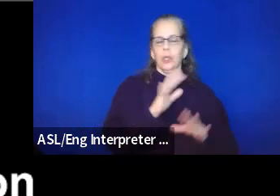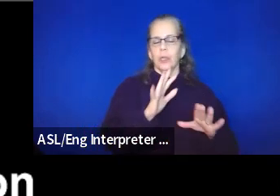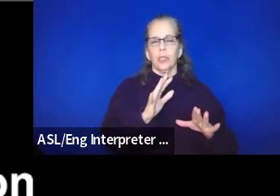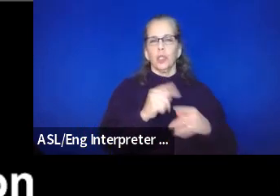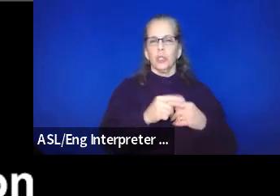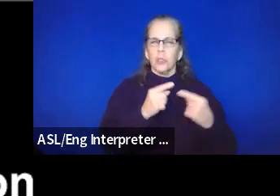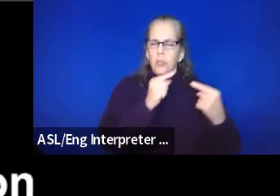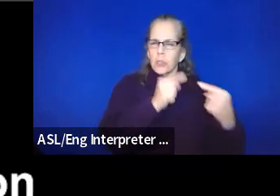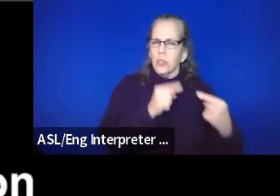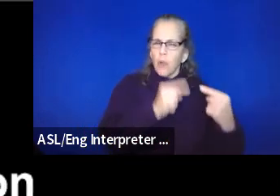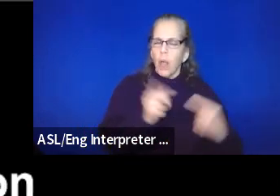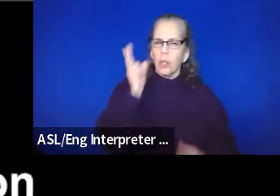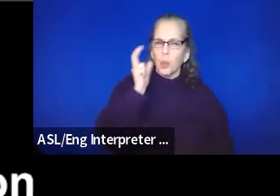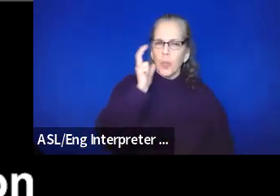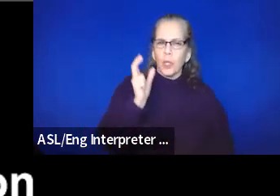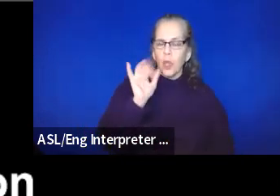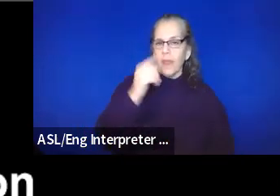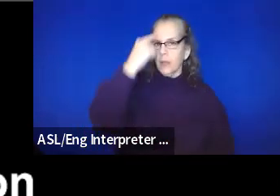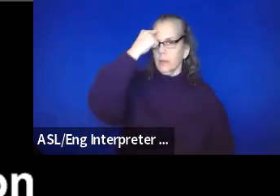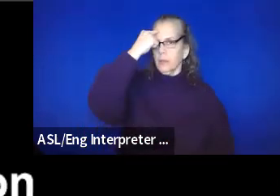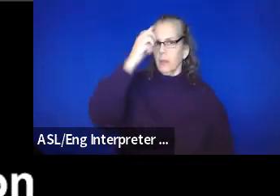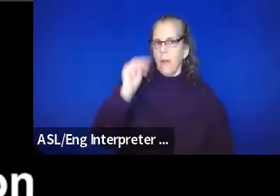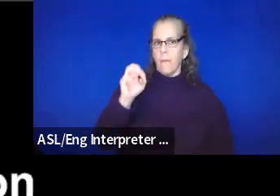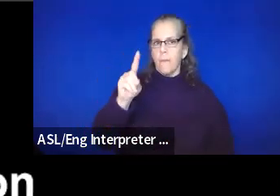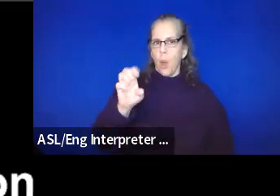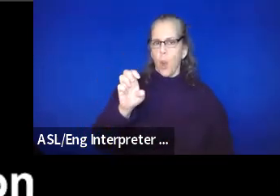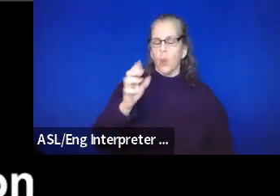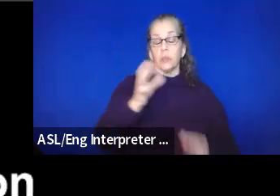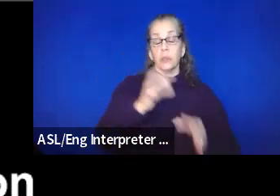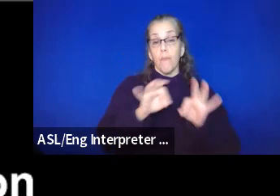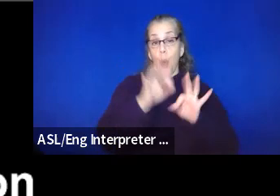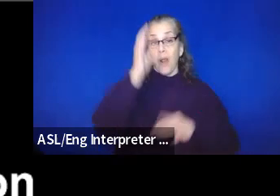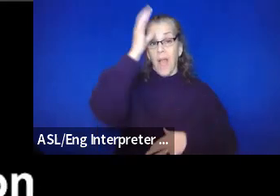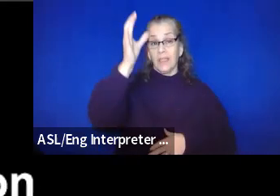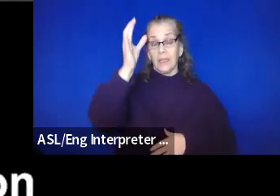And cognitive load is a super important concept. Generally speaking, a person with a cochlear